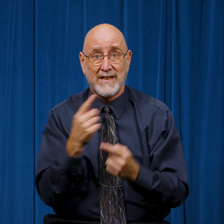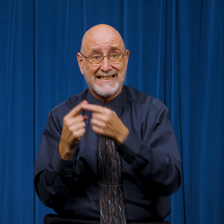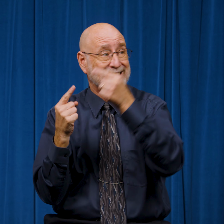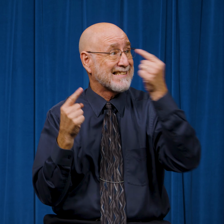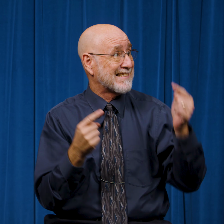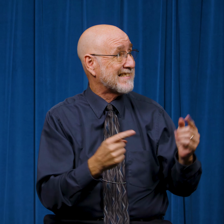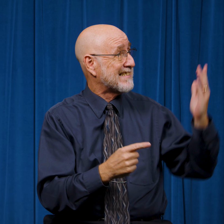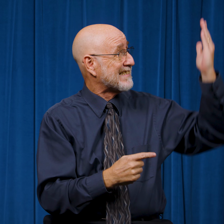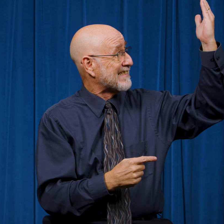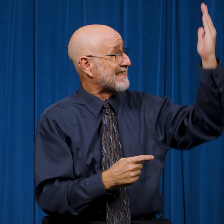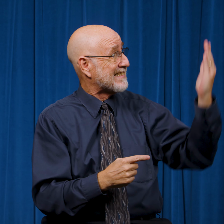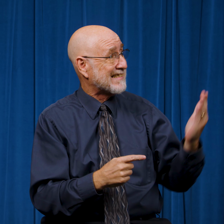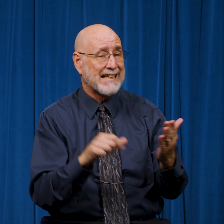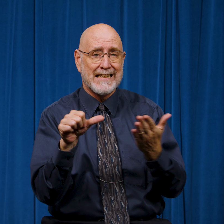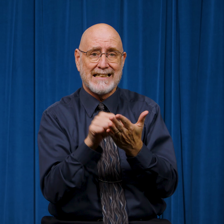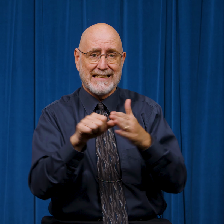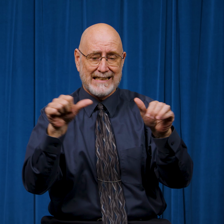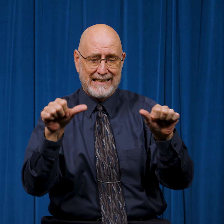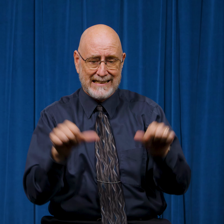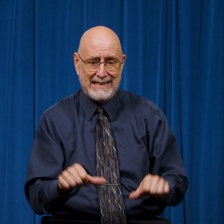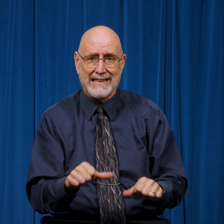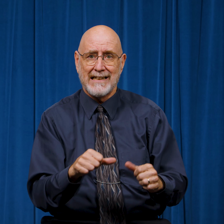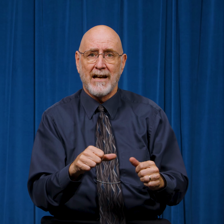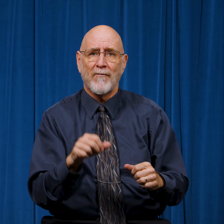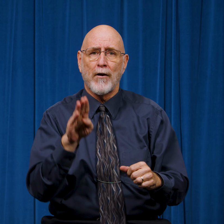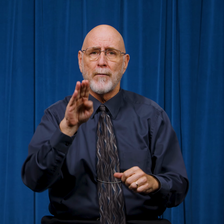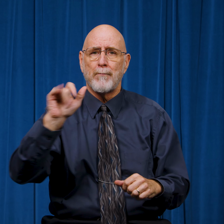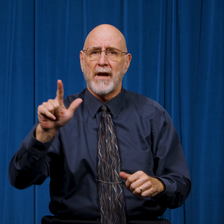we find an inscription from a bill establishing religious freedom